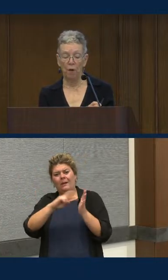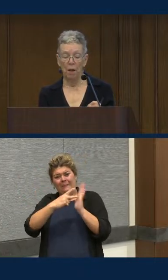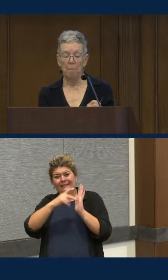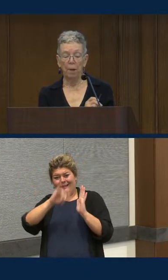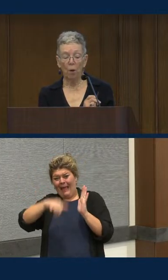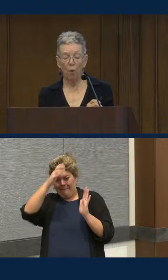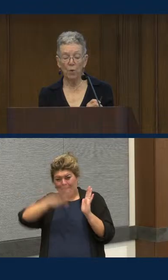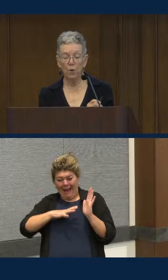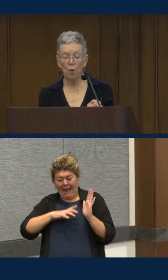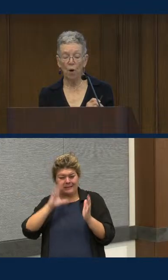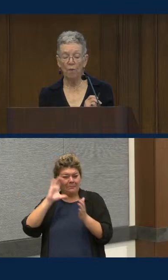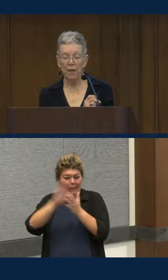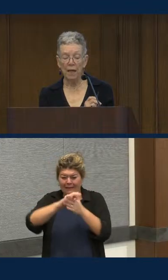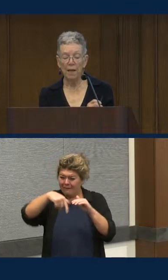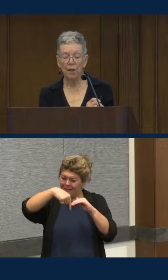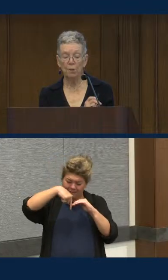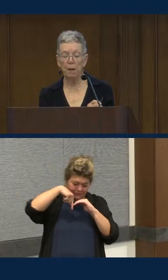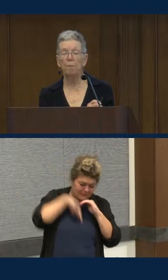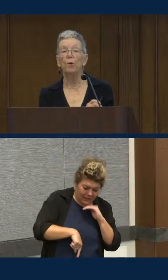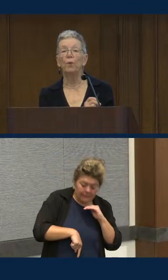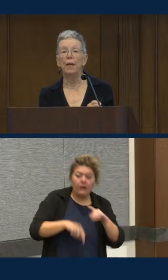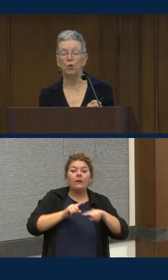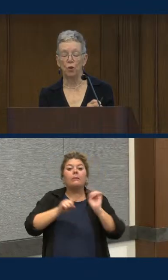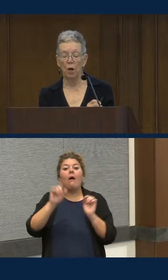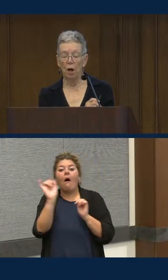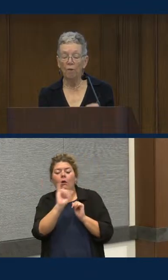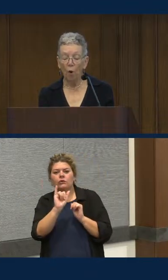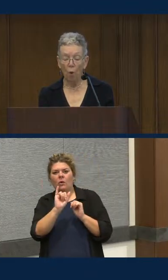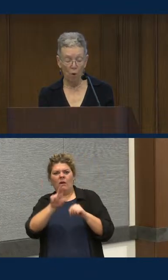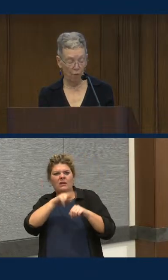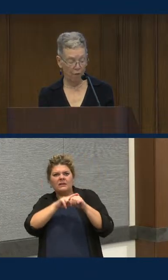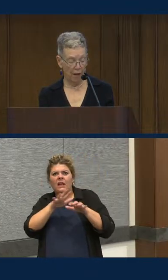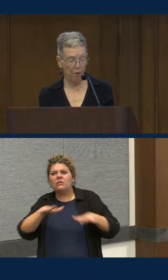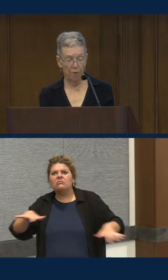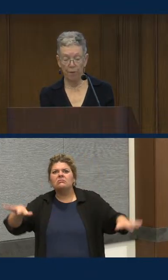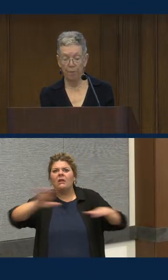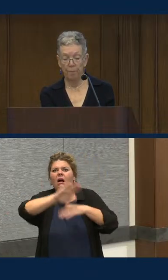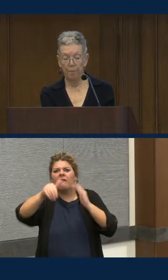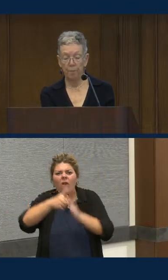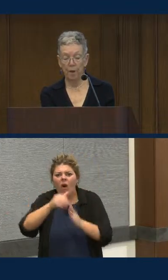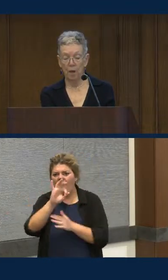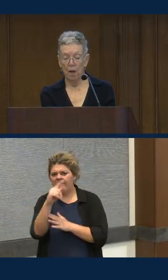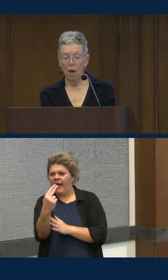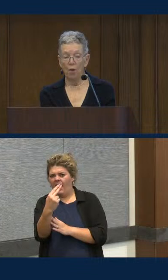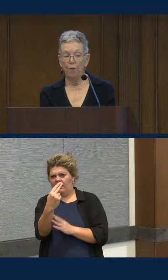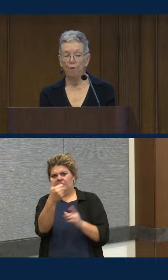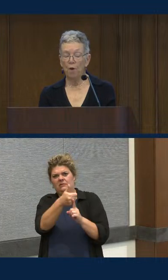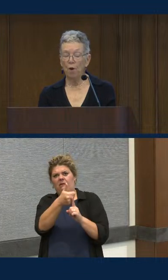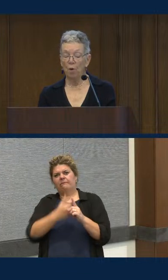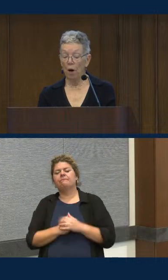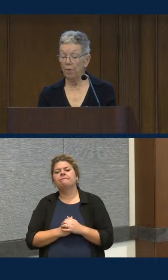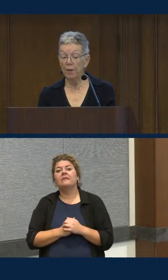also of the inexplicable nature of all faith.